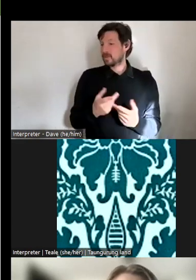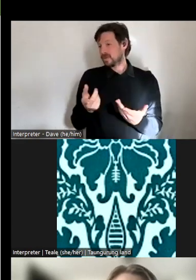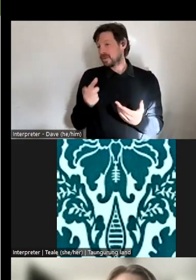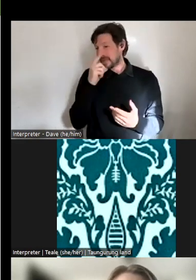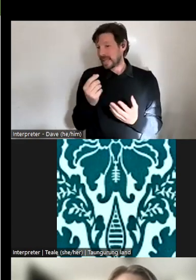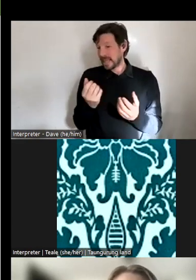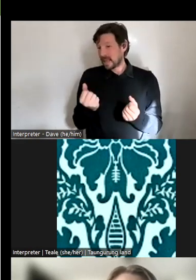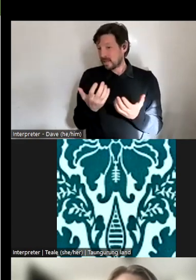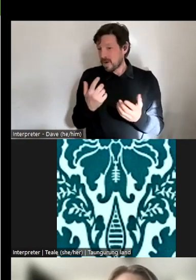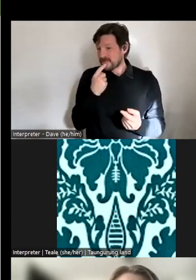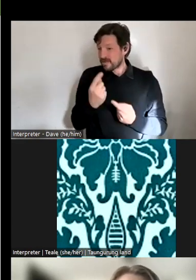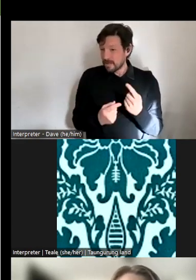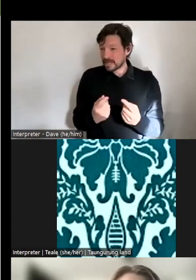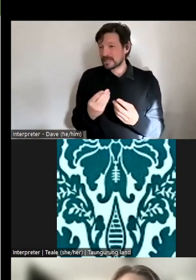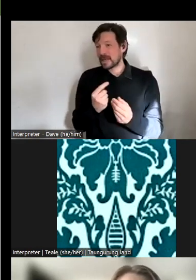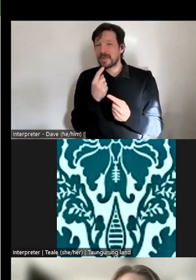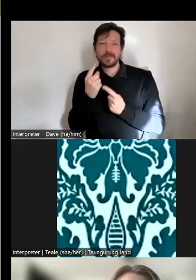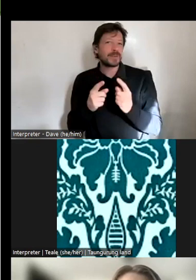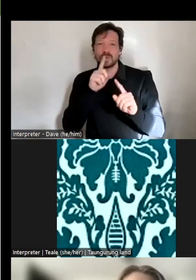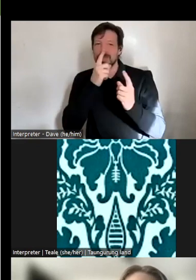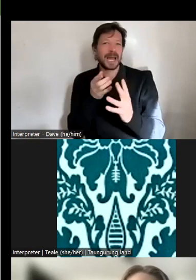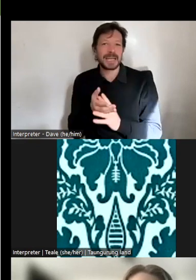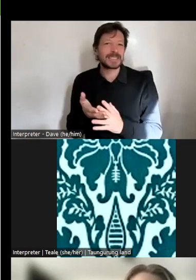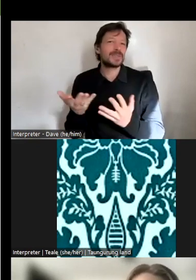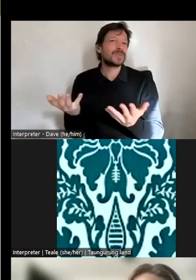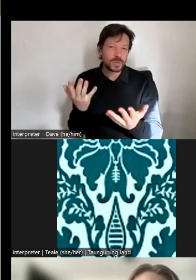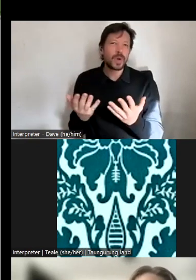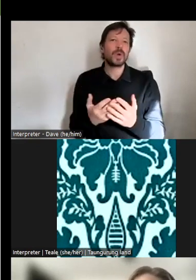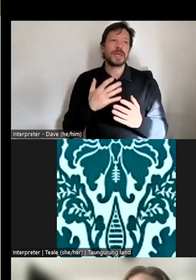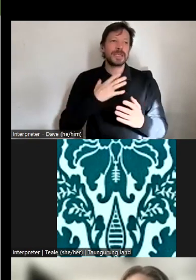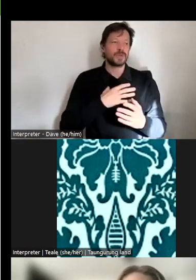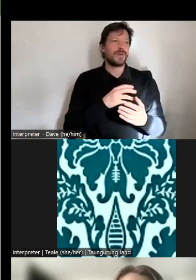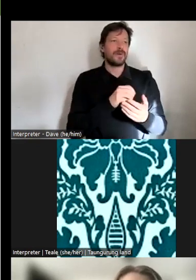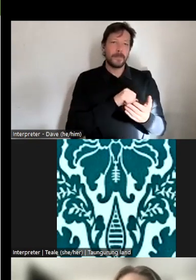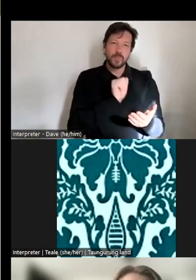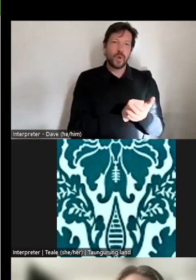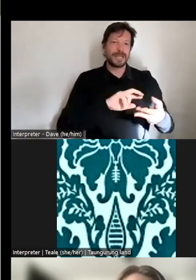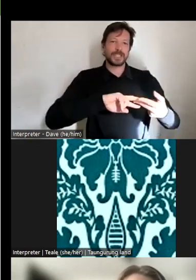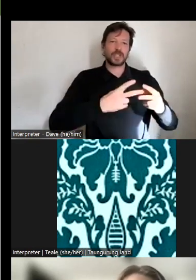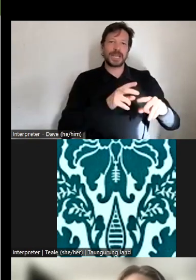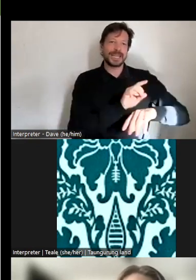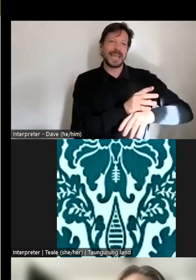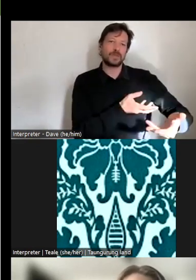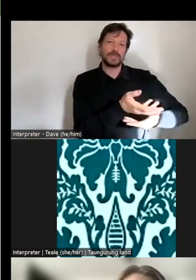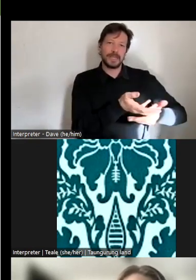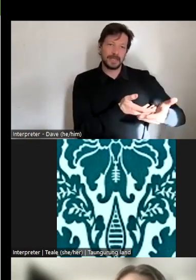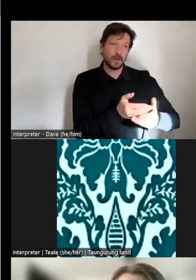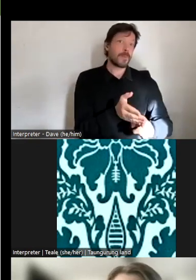So appropriate genetic counselling needs to be done pre-testing and on receipt of the results as well.